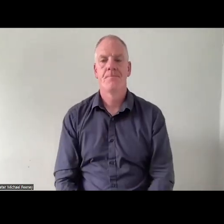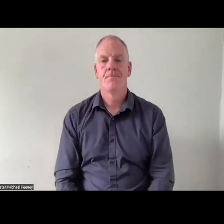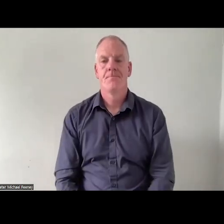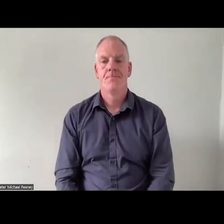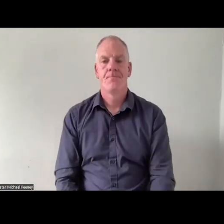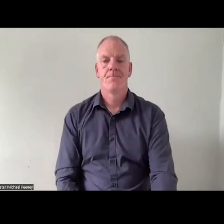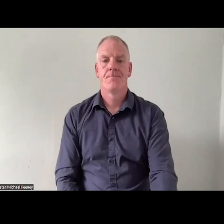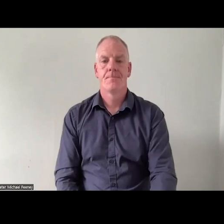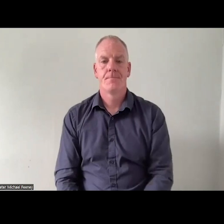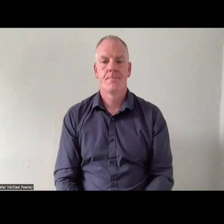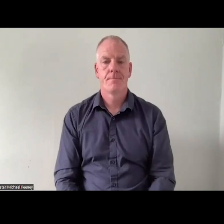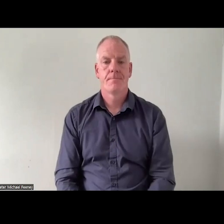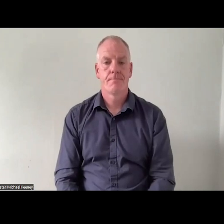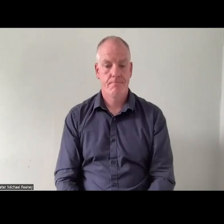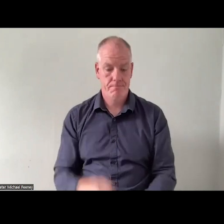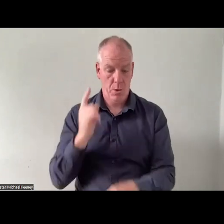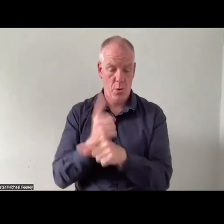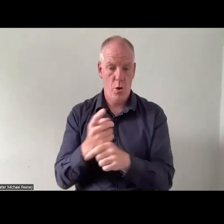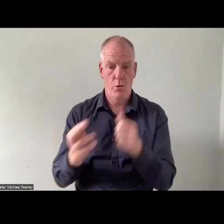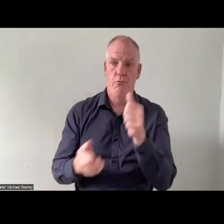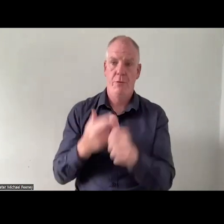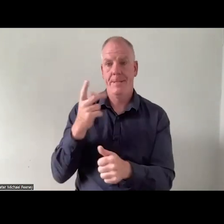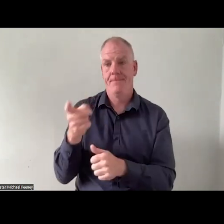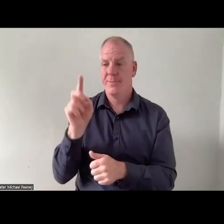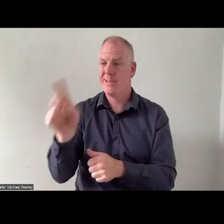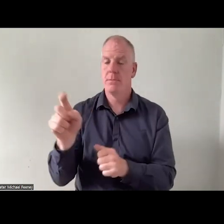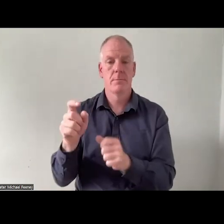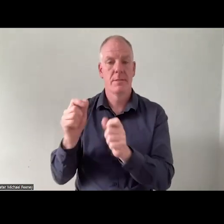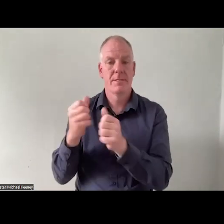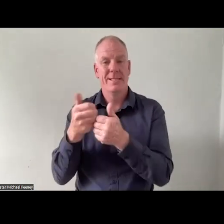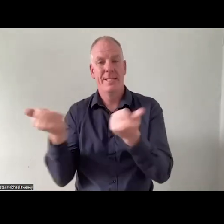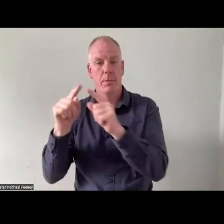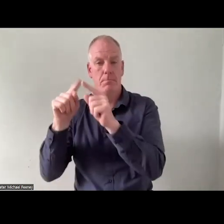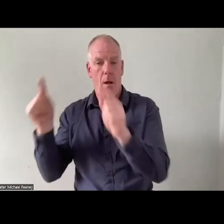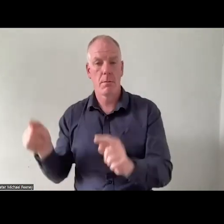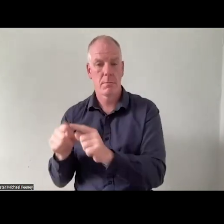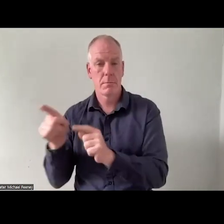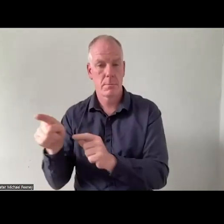So, that should be in the chat now. So, just to start things off,